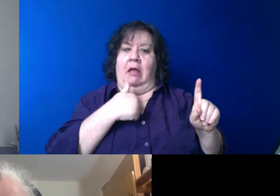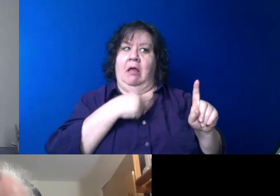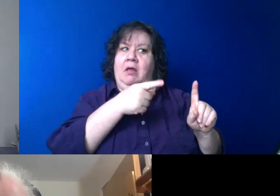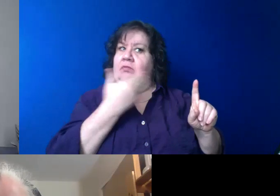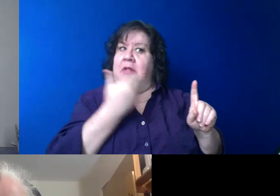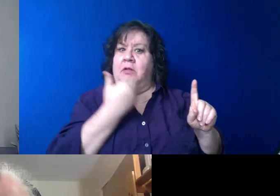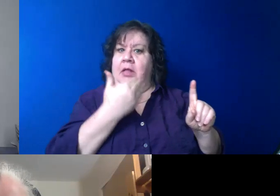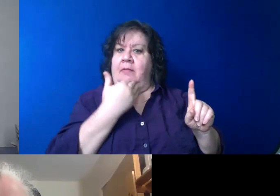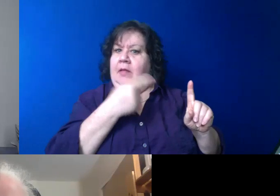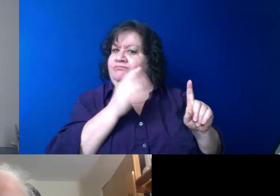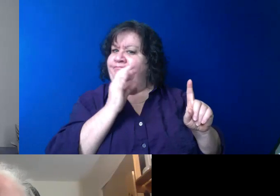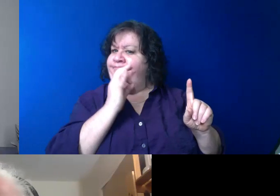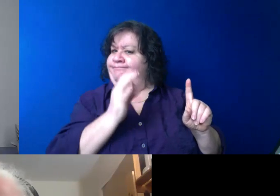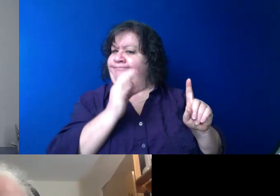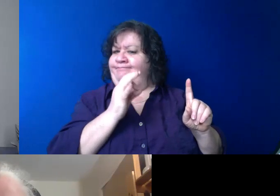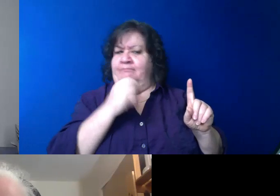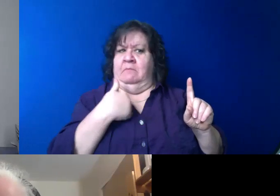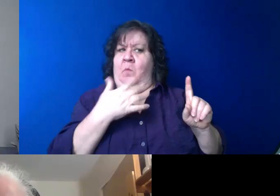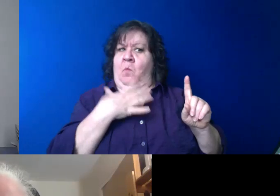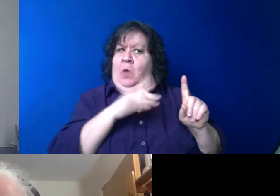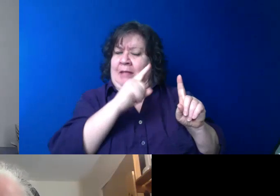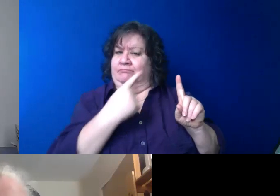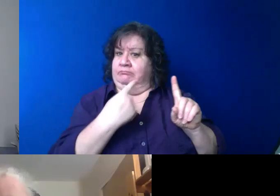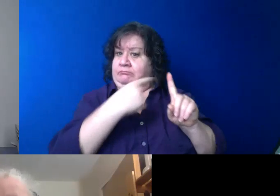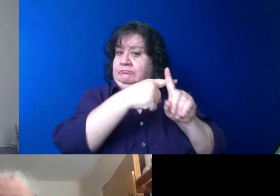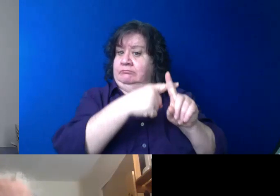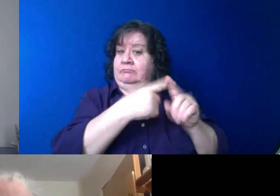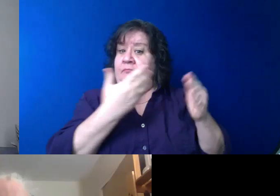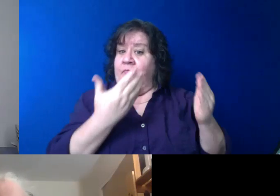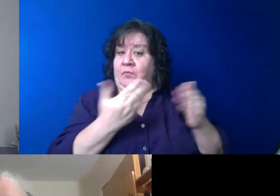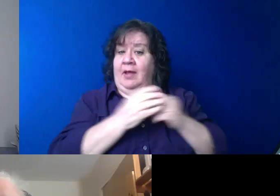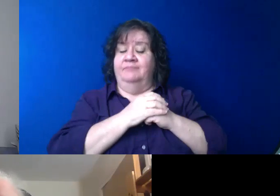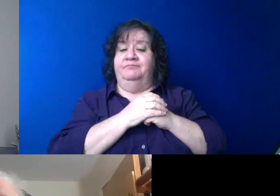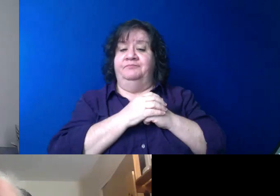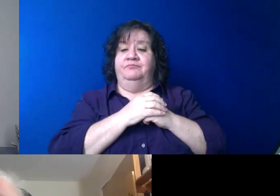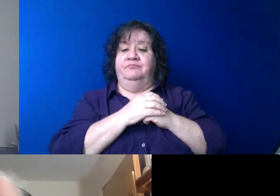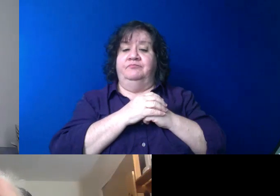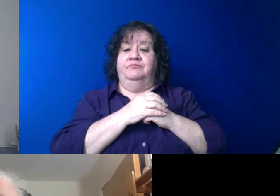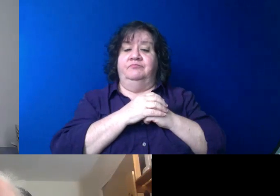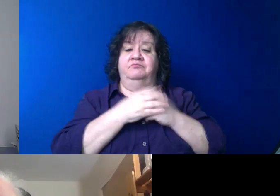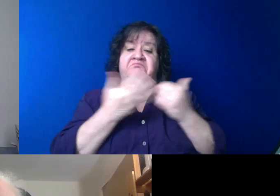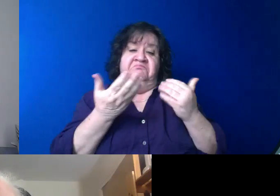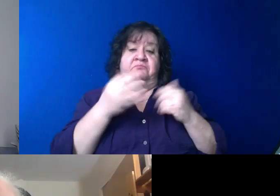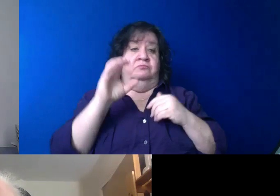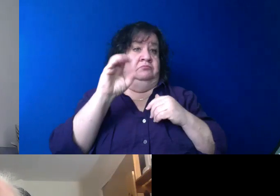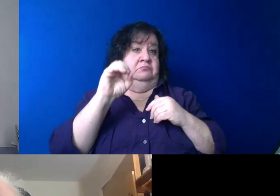disabilities but that has been more unvulnerable groups among the vulnerable groups and so on